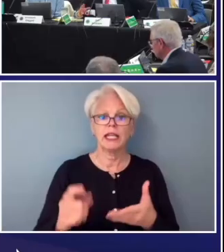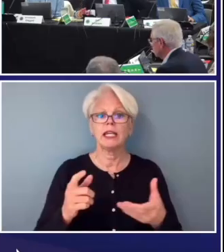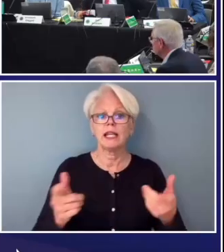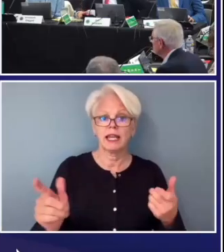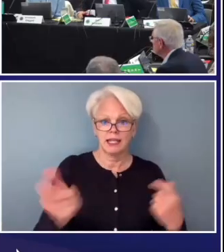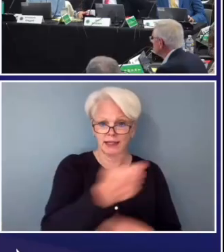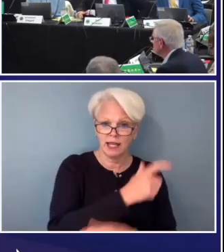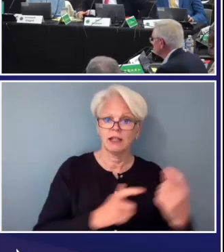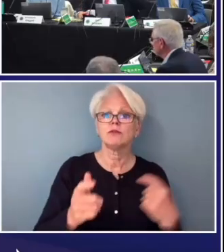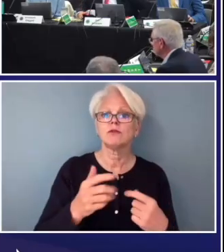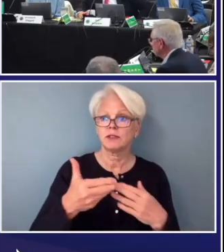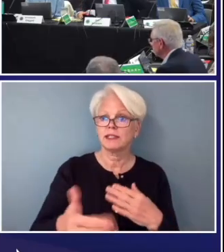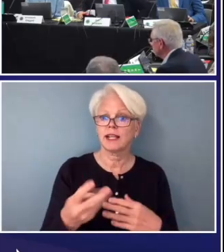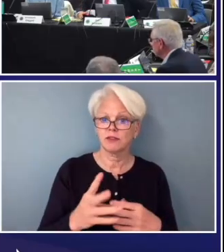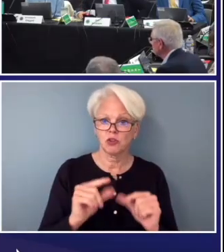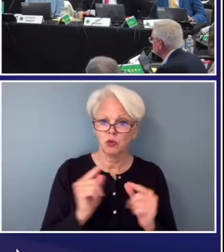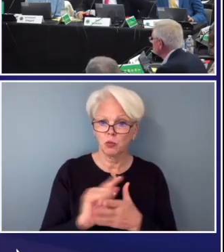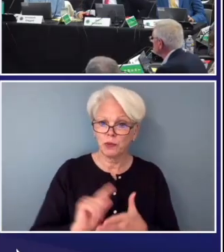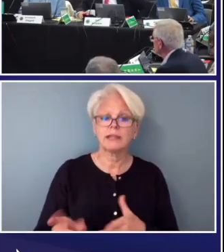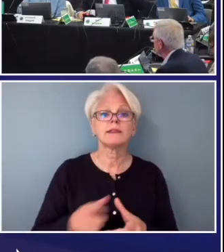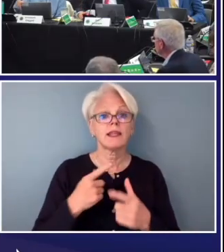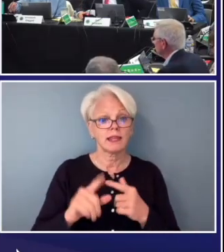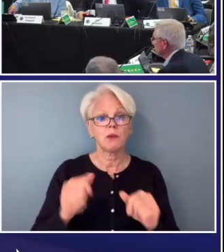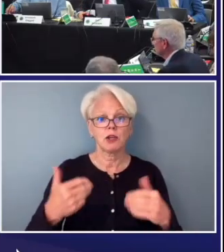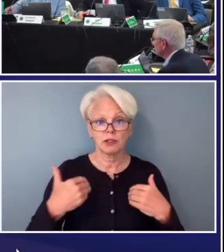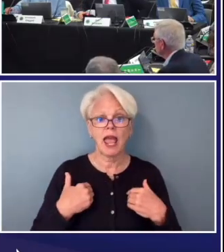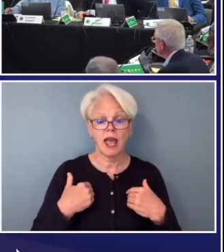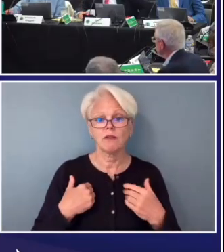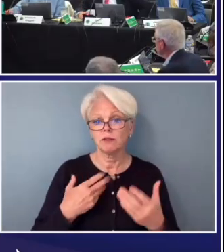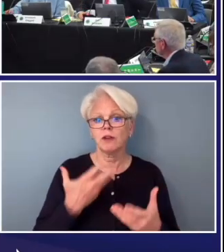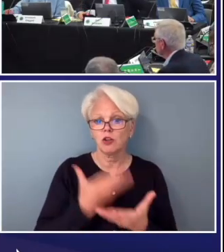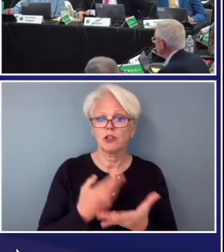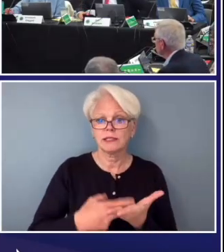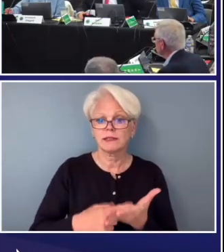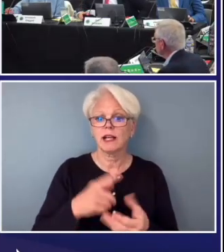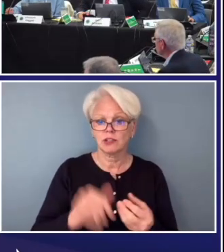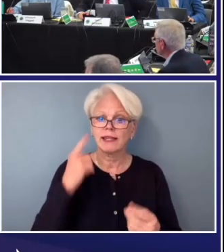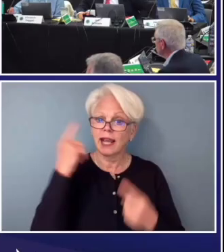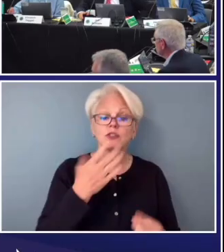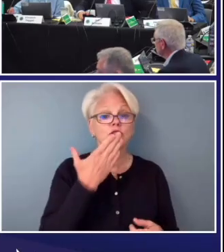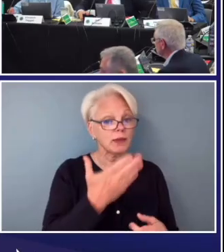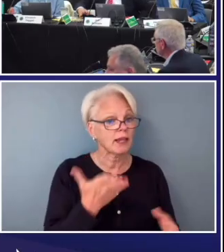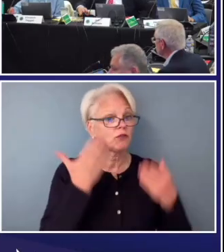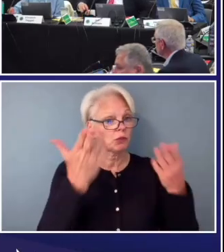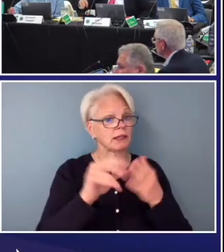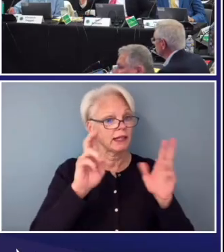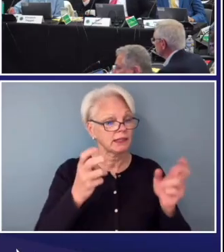We can have a very good discussion on that in consideration of it. So thank you for bringing that up. Thank you, Luciana. Thank you, Jeff.